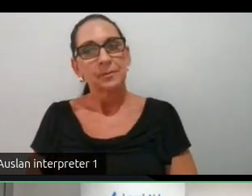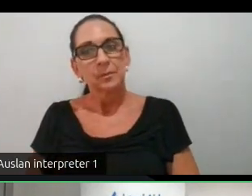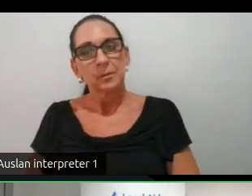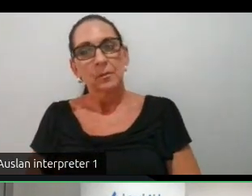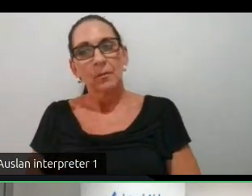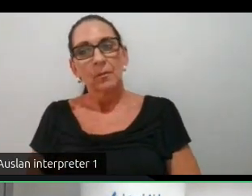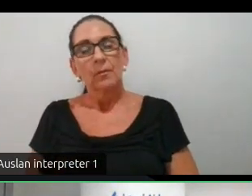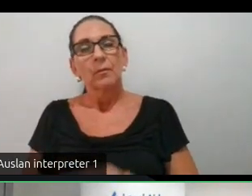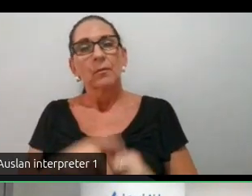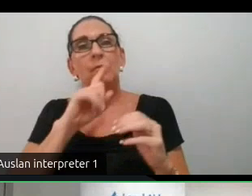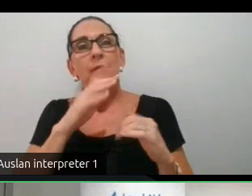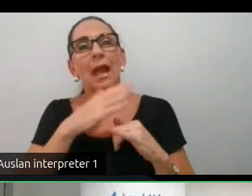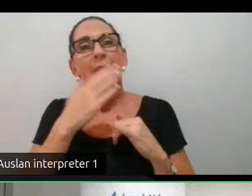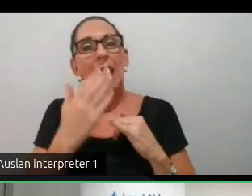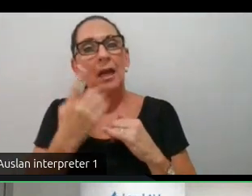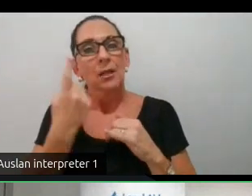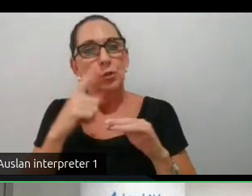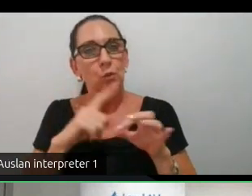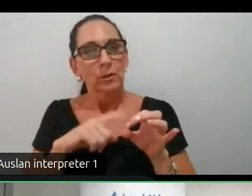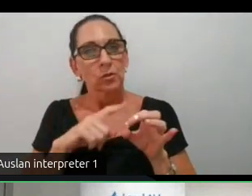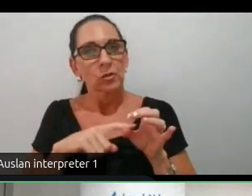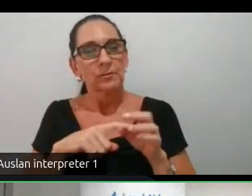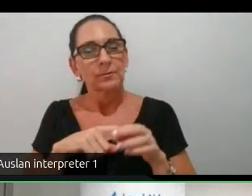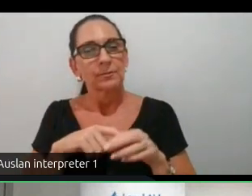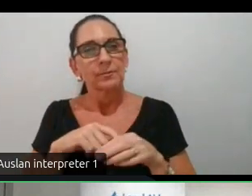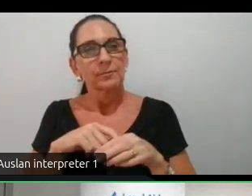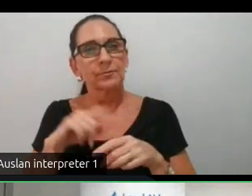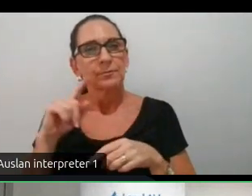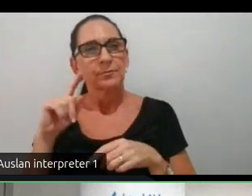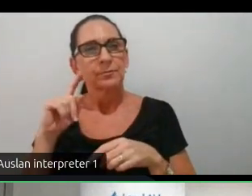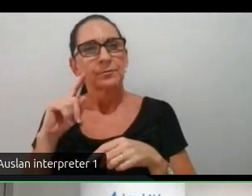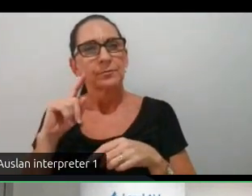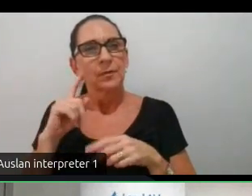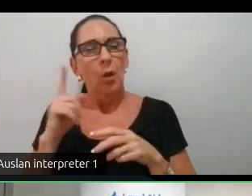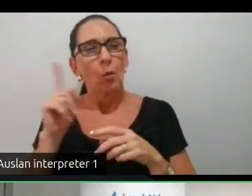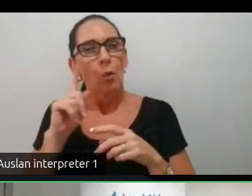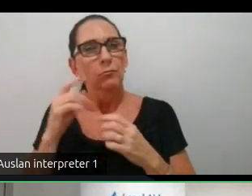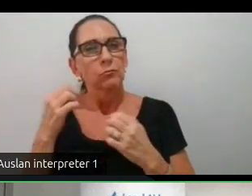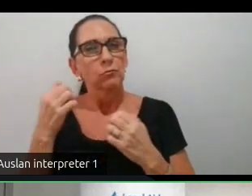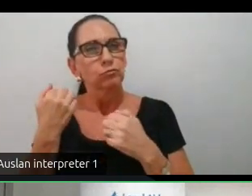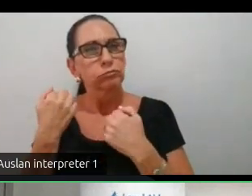Um the last question we um tagged to look at now was what legal avenues, protections,